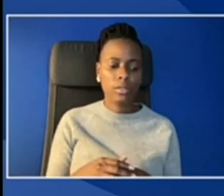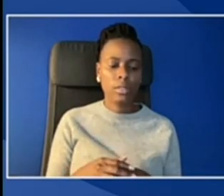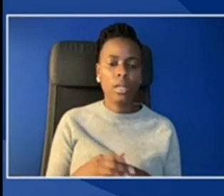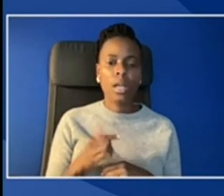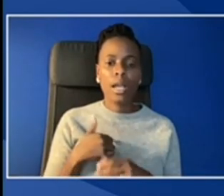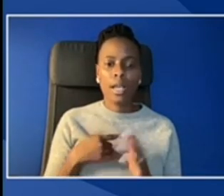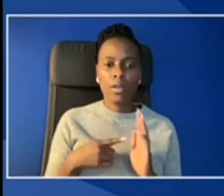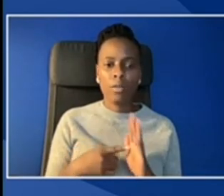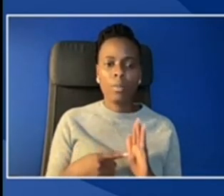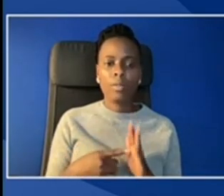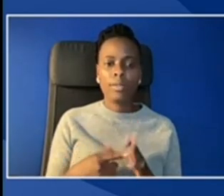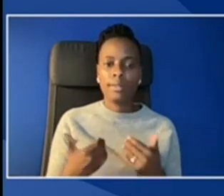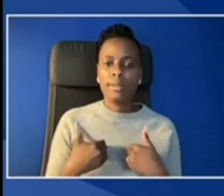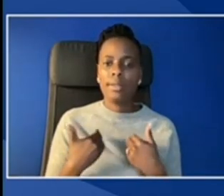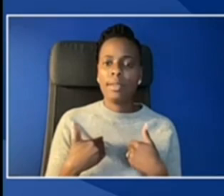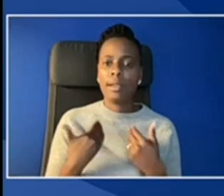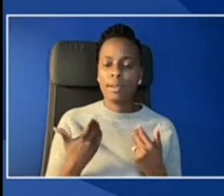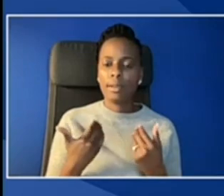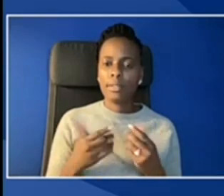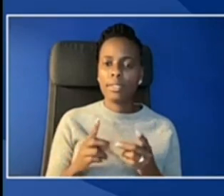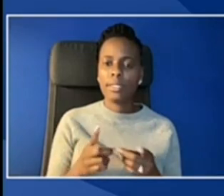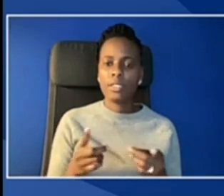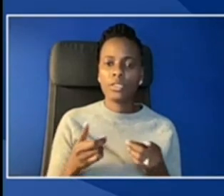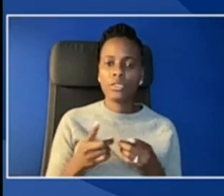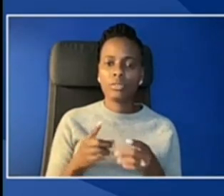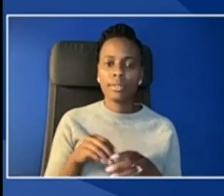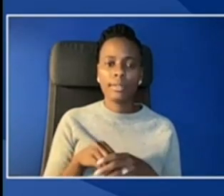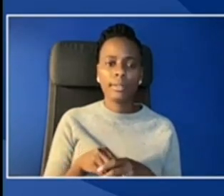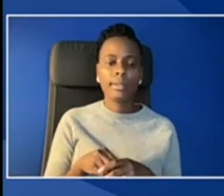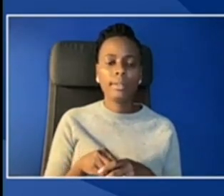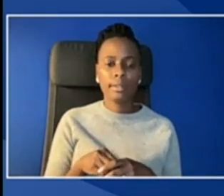state of Arizona. And most of the families that live in my